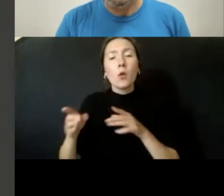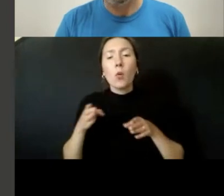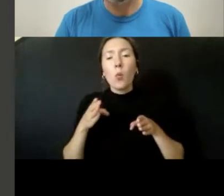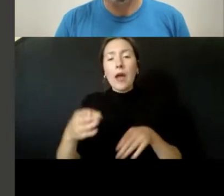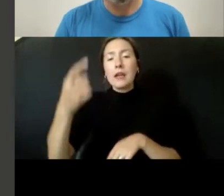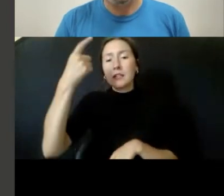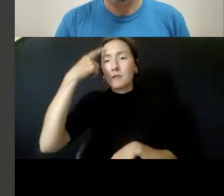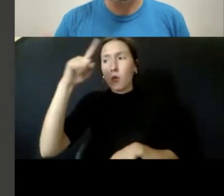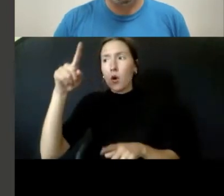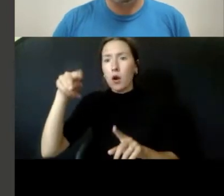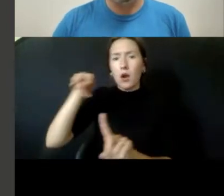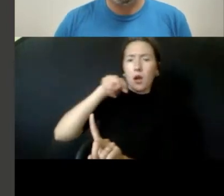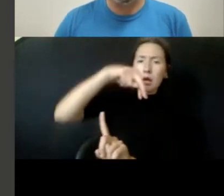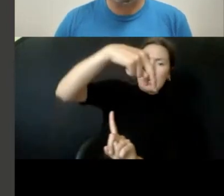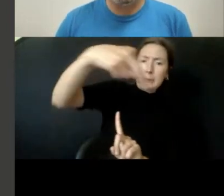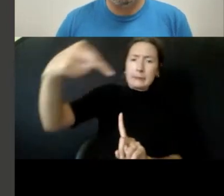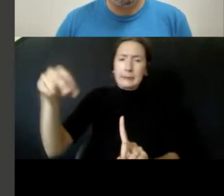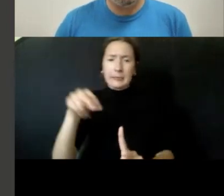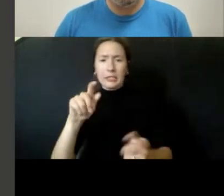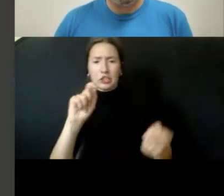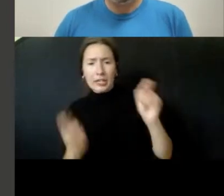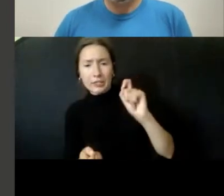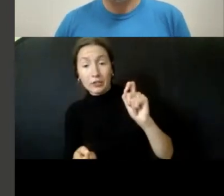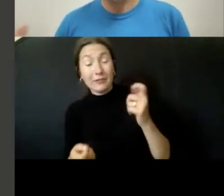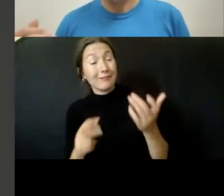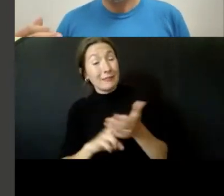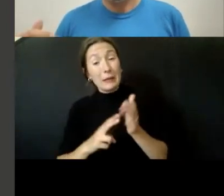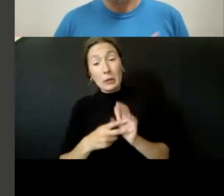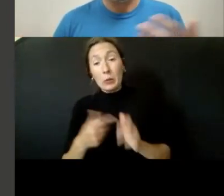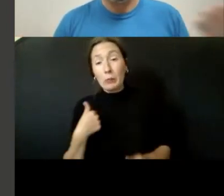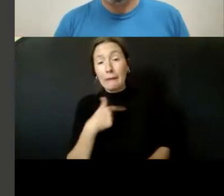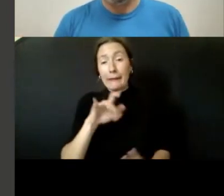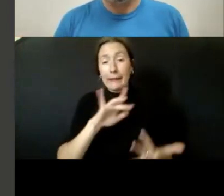of rise modules right now and we're trying to make them as accessible as possible and